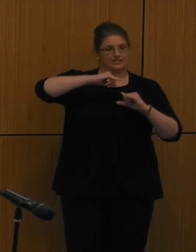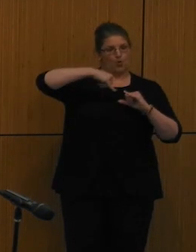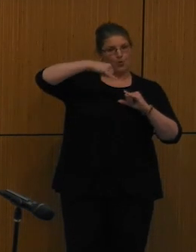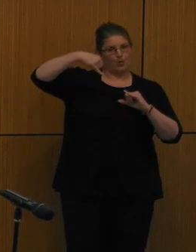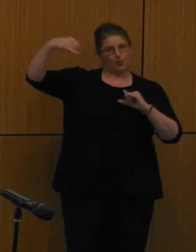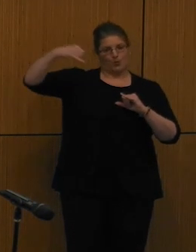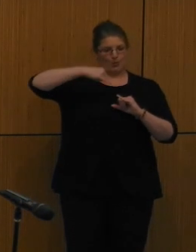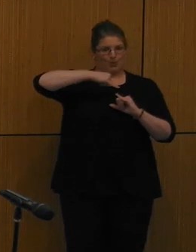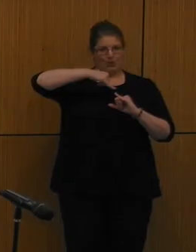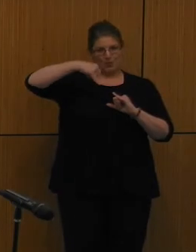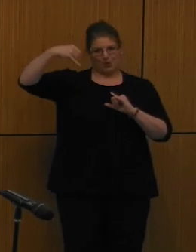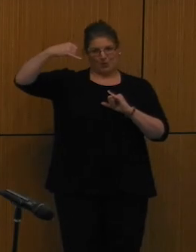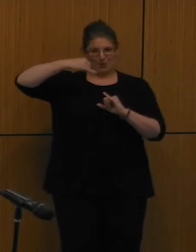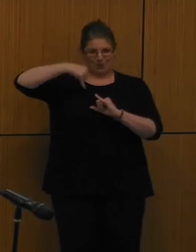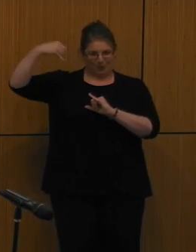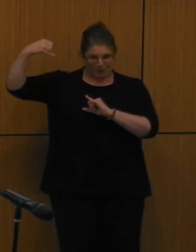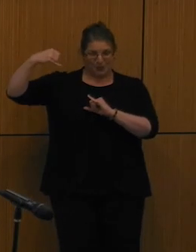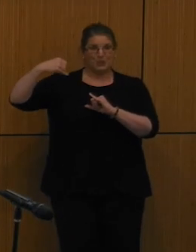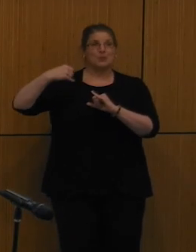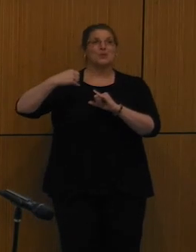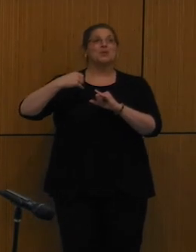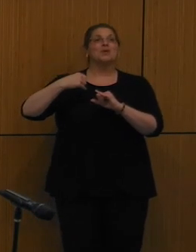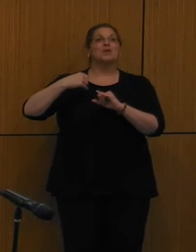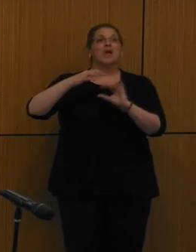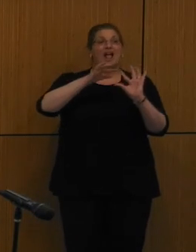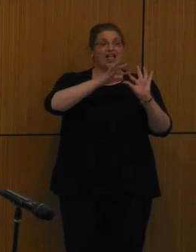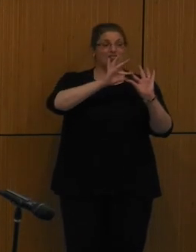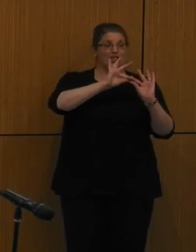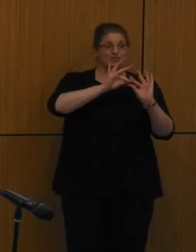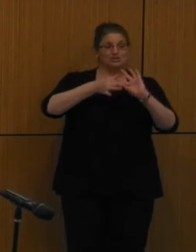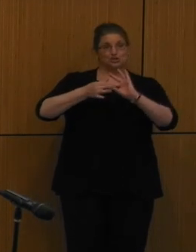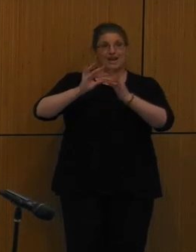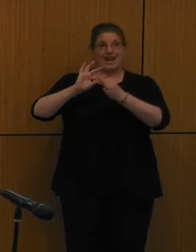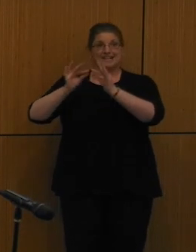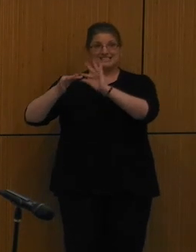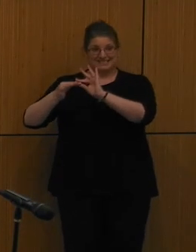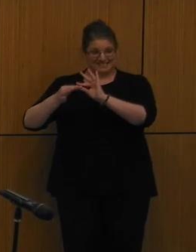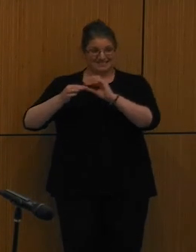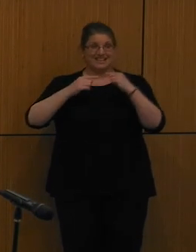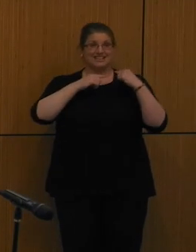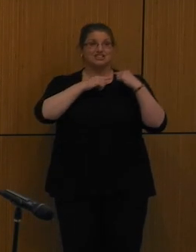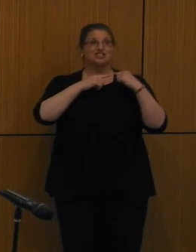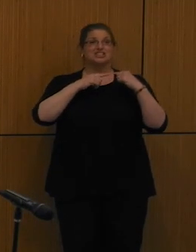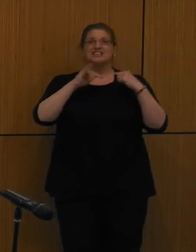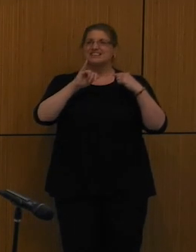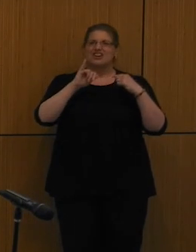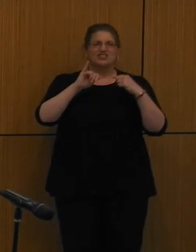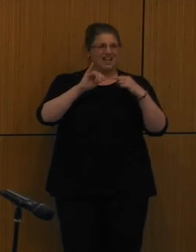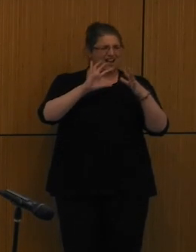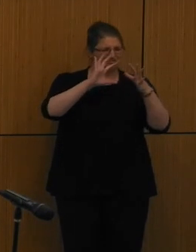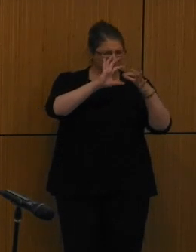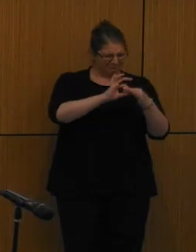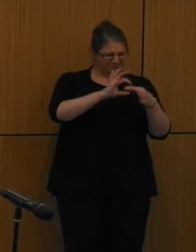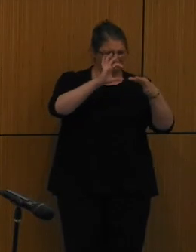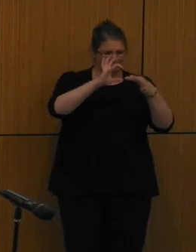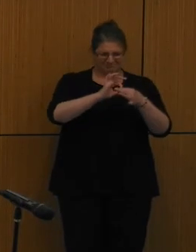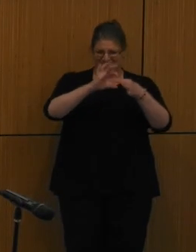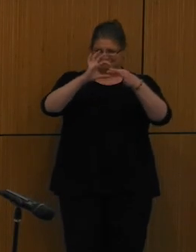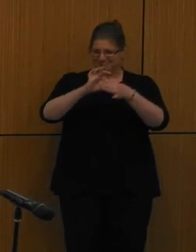It divides, but it also the chains sort of remain attached to each other, almost like cables that are, bound in a little,